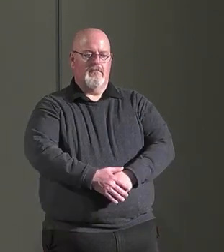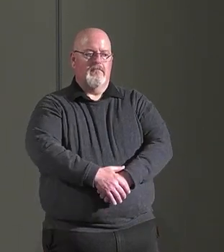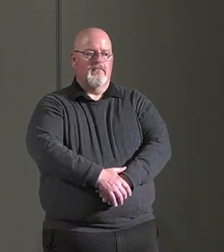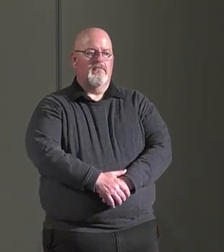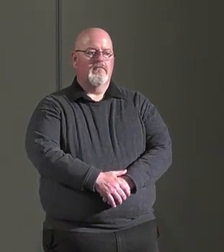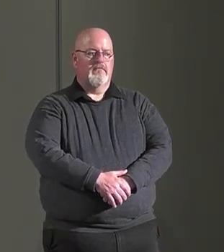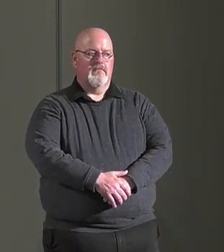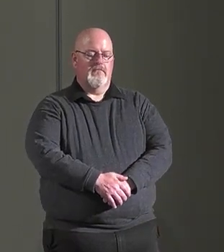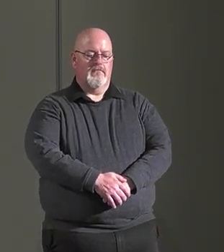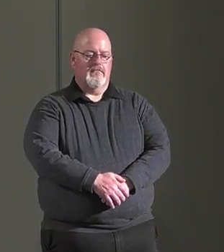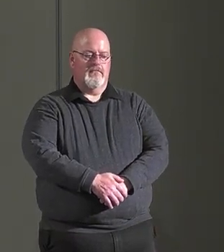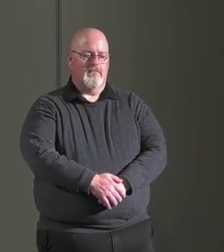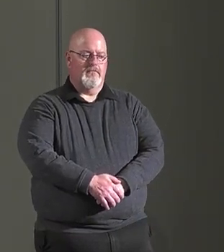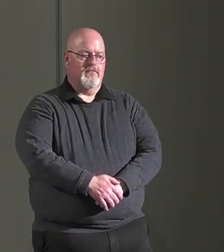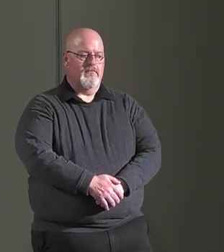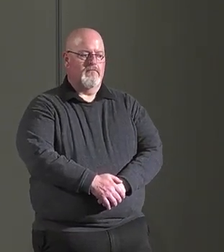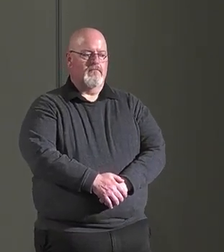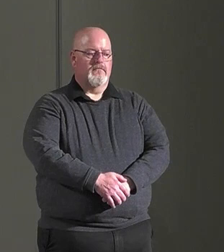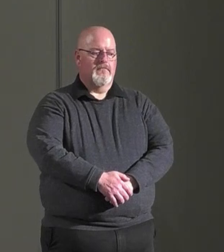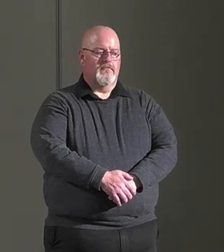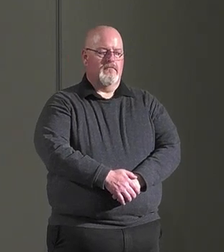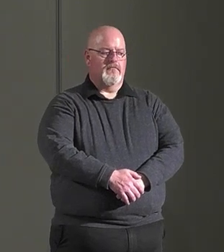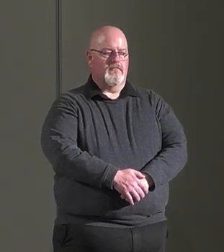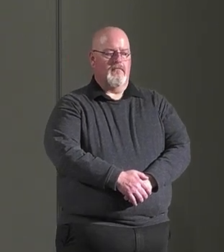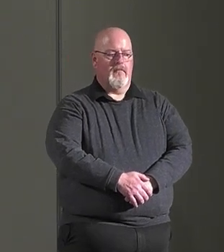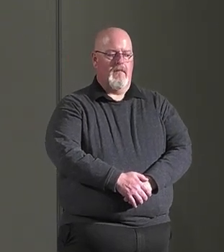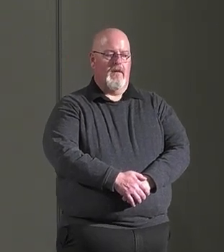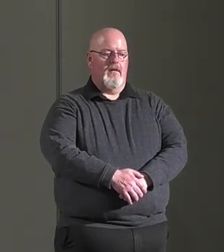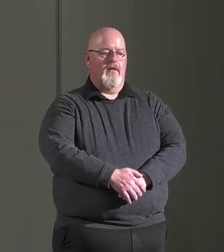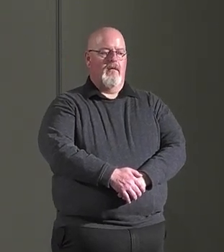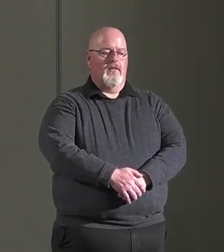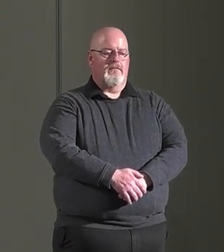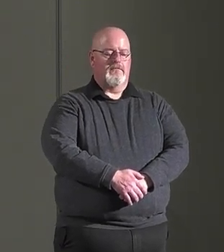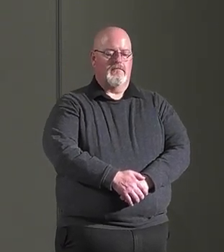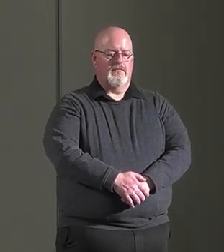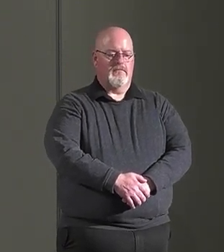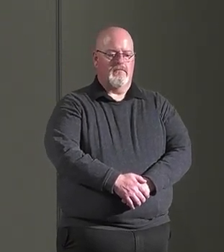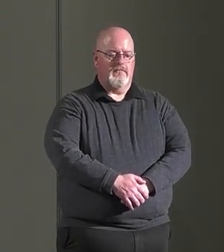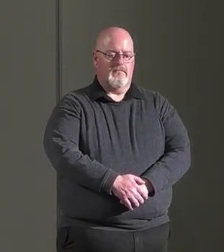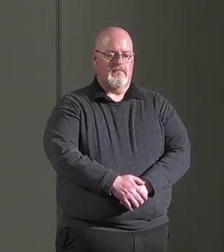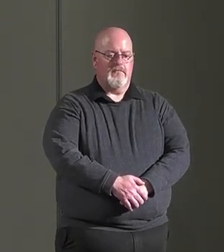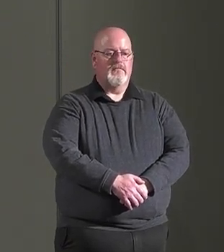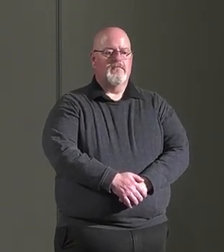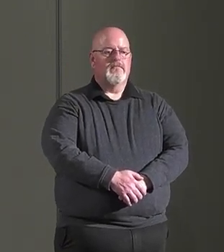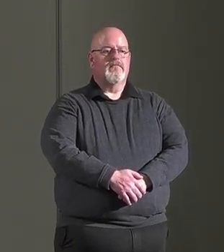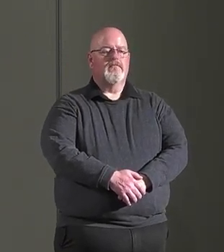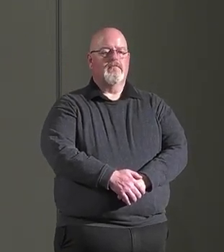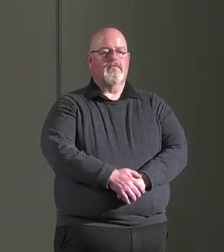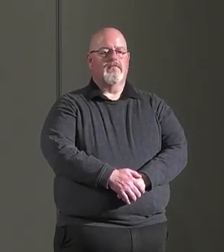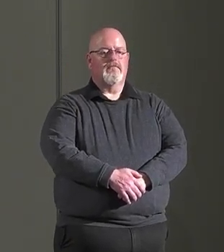took many, many years to really be able to make computing accessible to blind users.